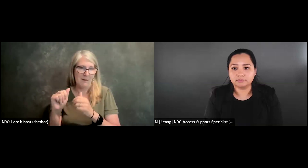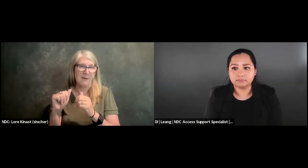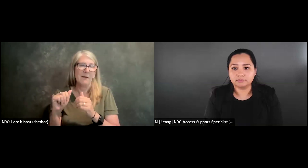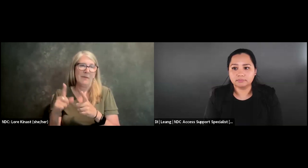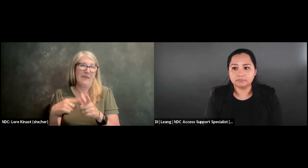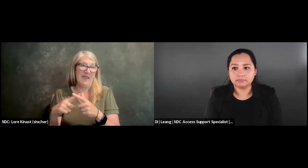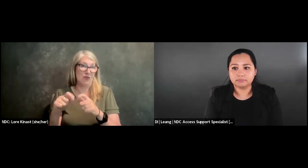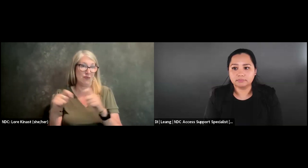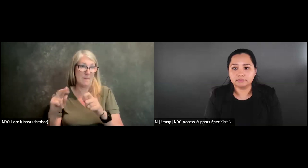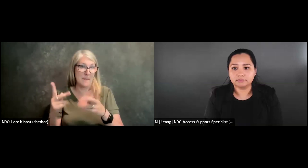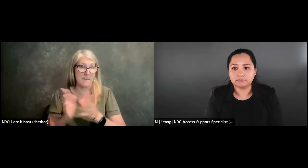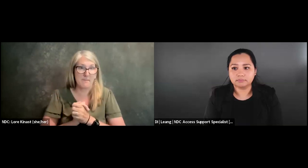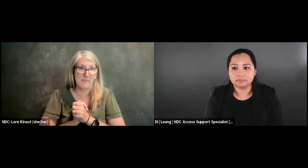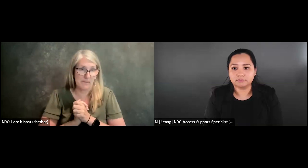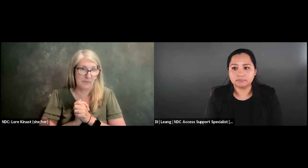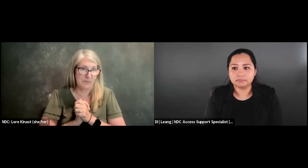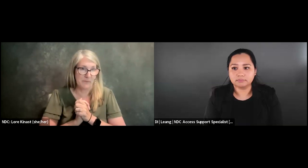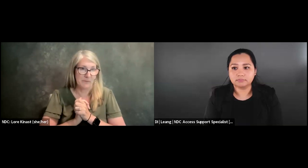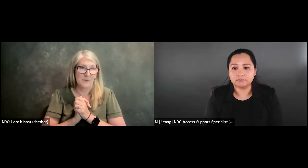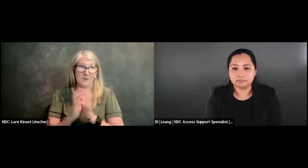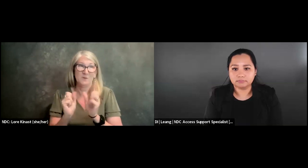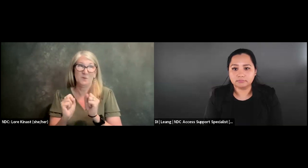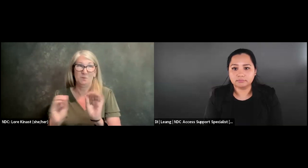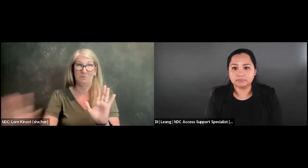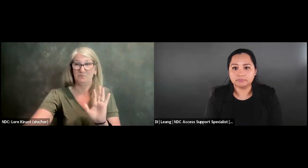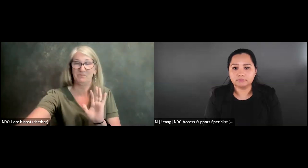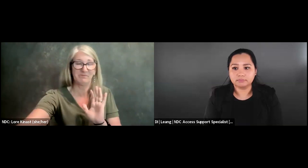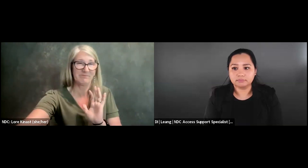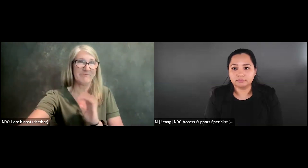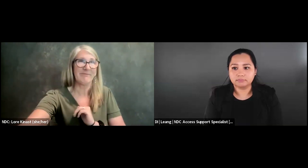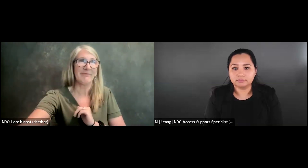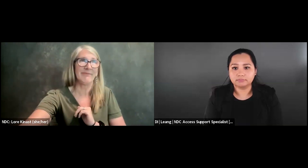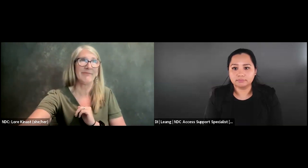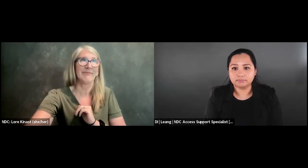ask you to fill out before we head into the Q&A portion.